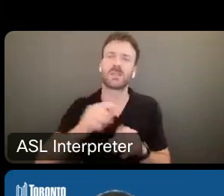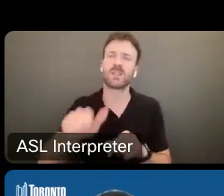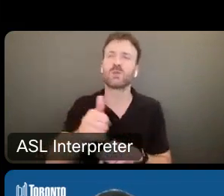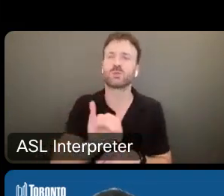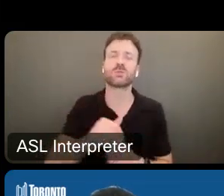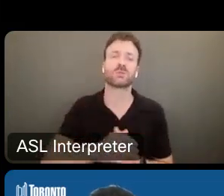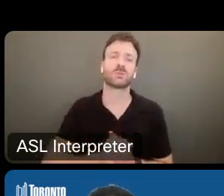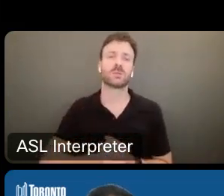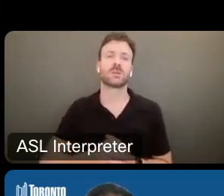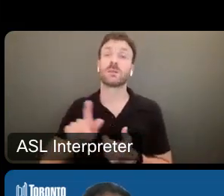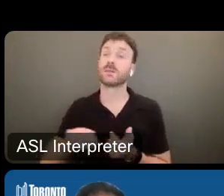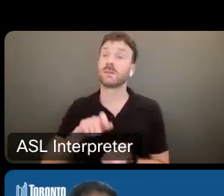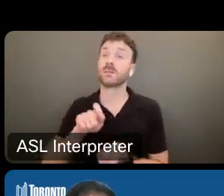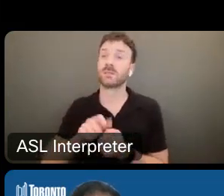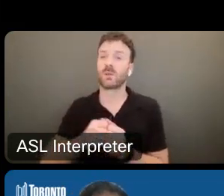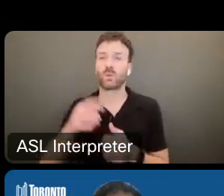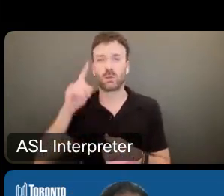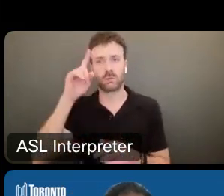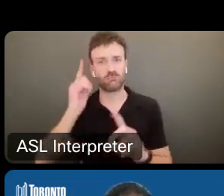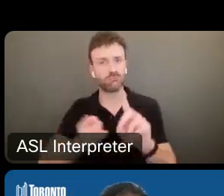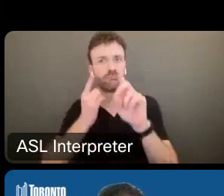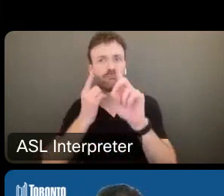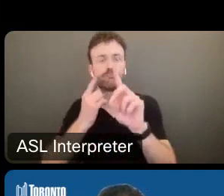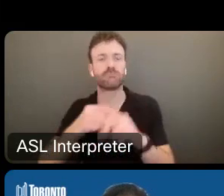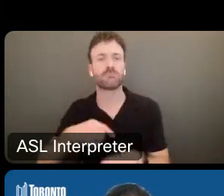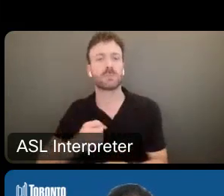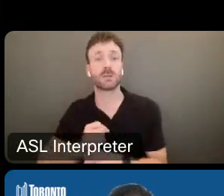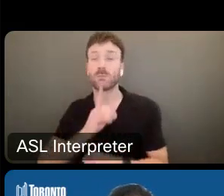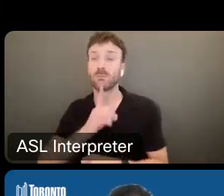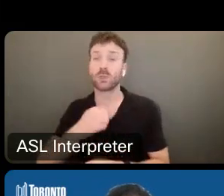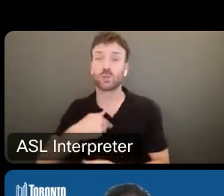Specifically with the intent of making sure that we're in keeping with the spirit of not